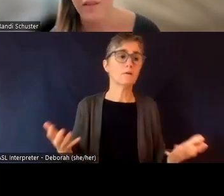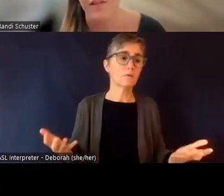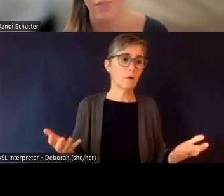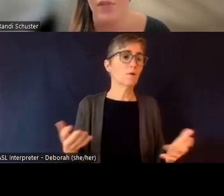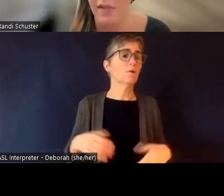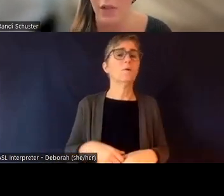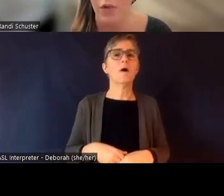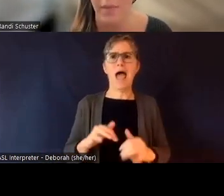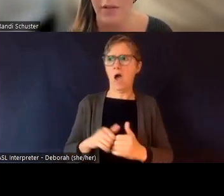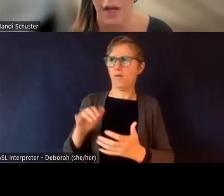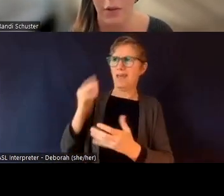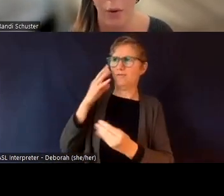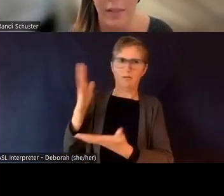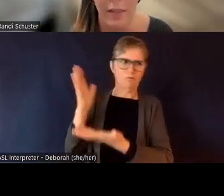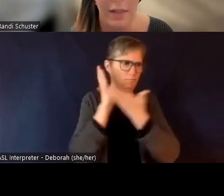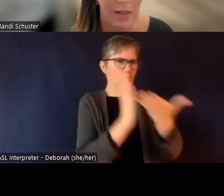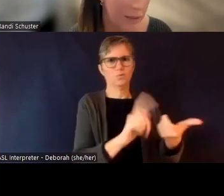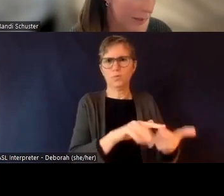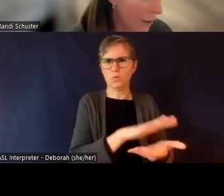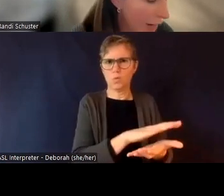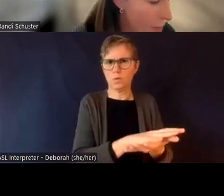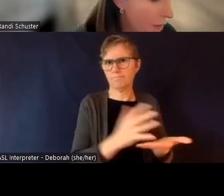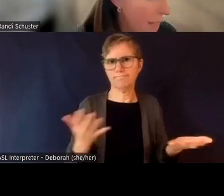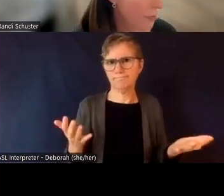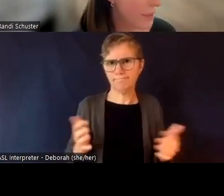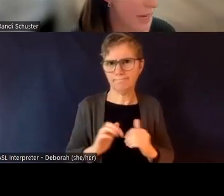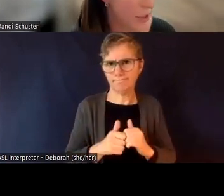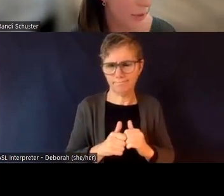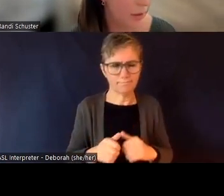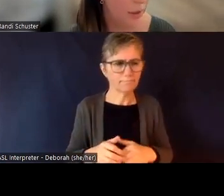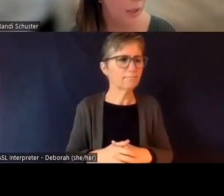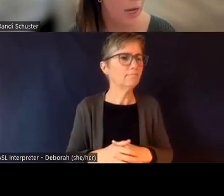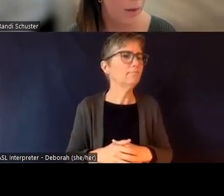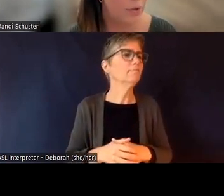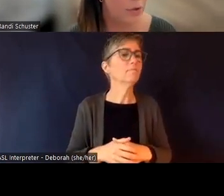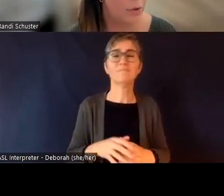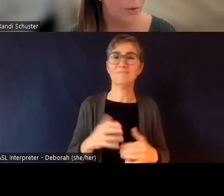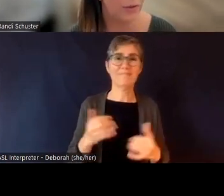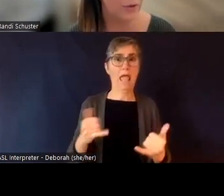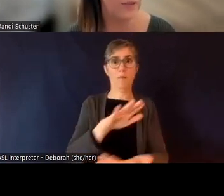this persistent youth mental health crisis, and there has been a lot of attention to increasing